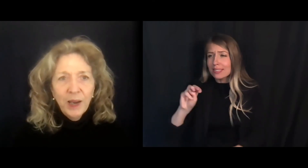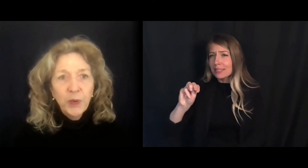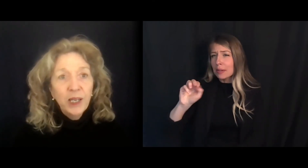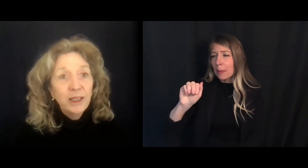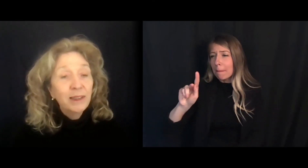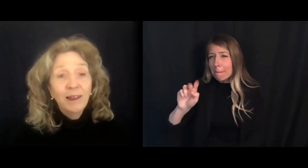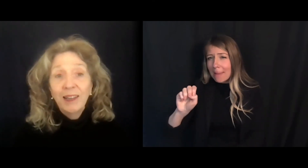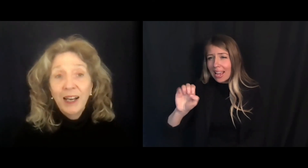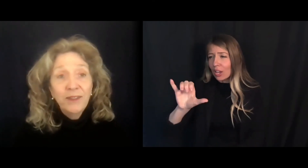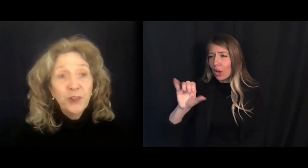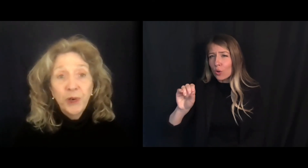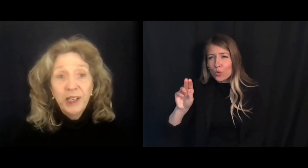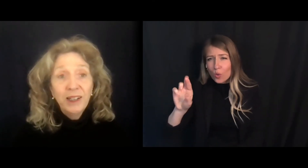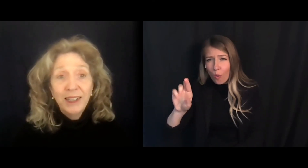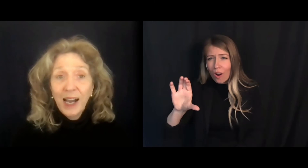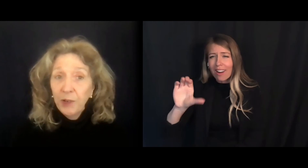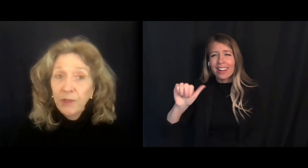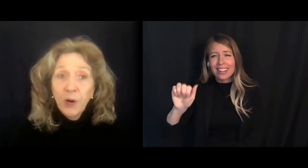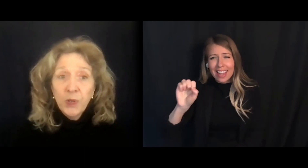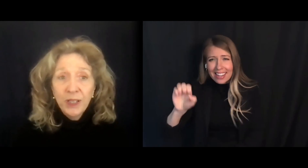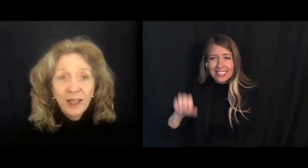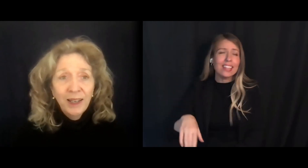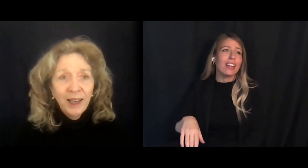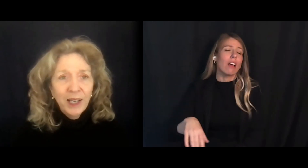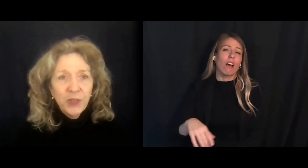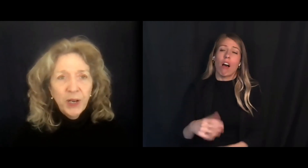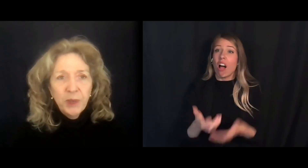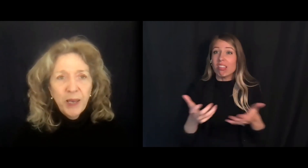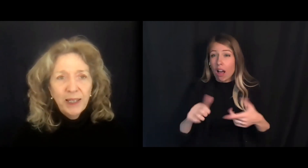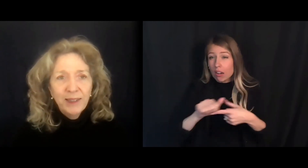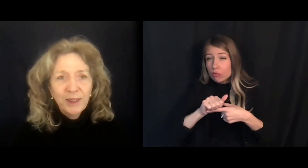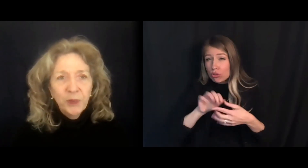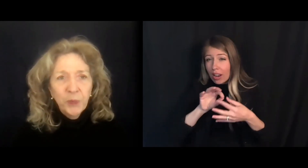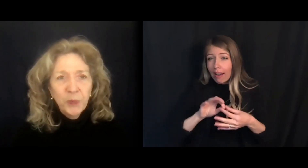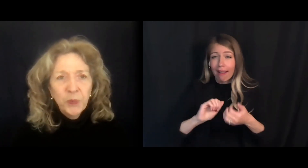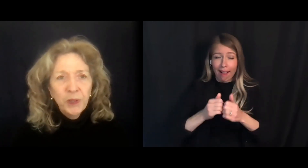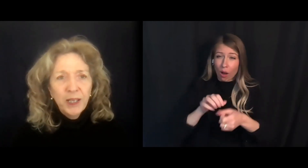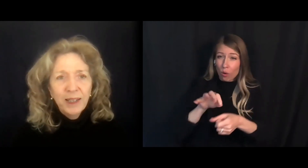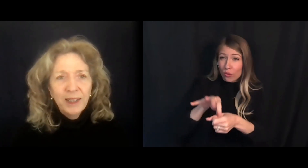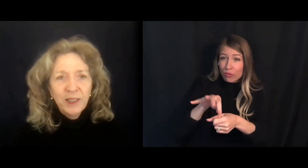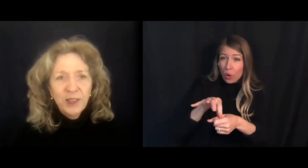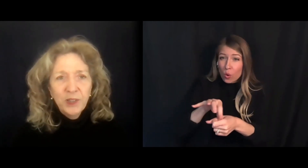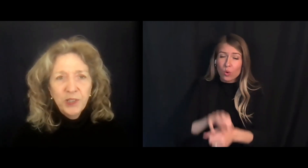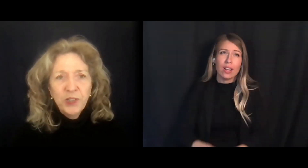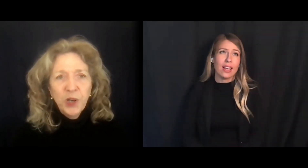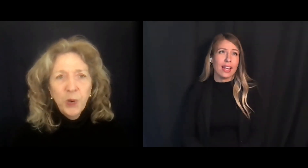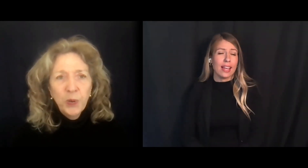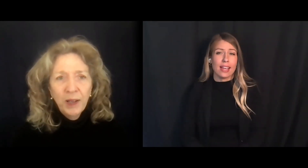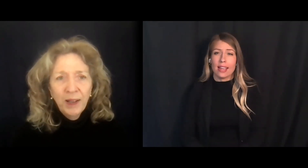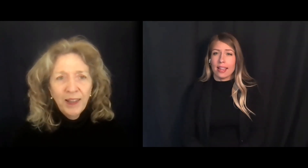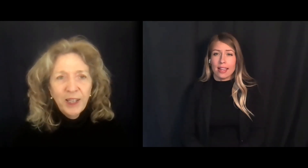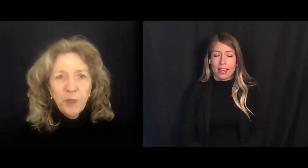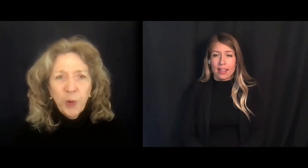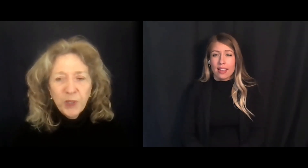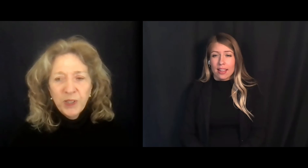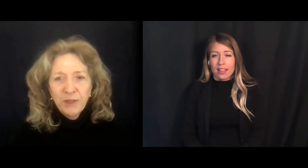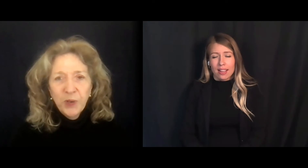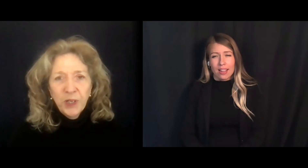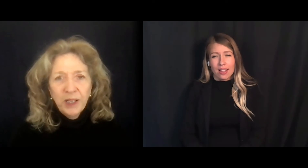We did a lot of training on how to vote and try to make it really just show the importance of voting